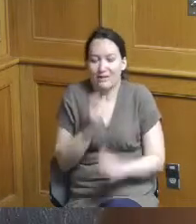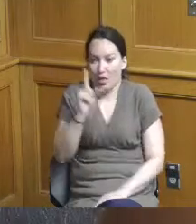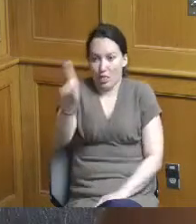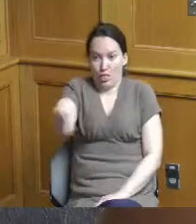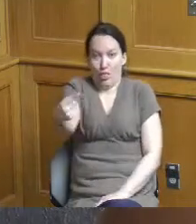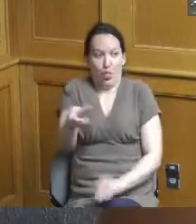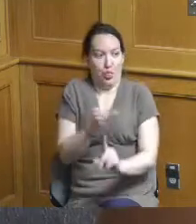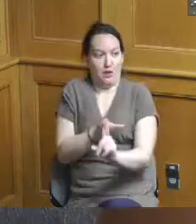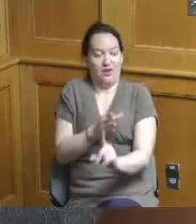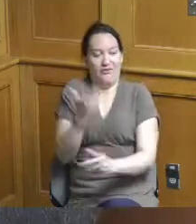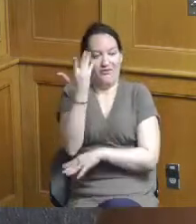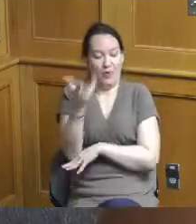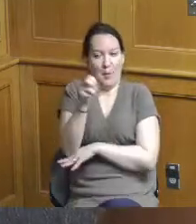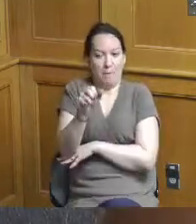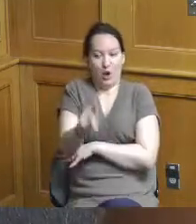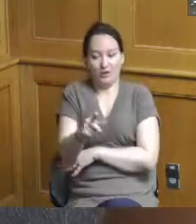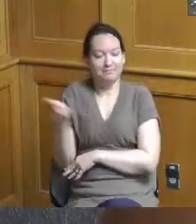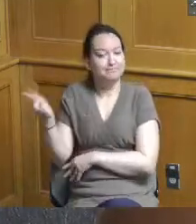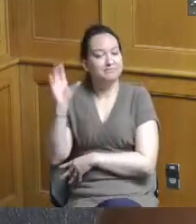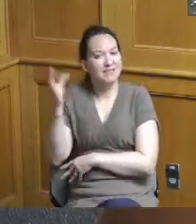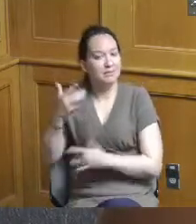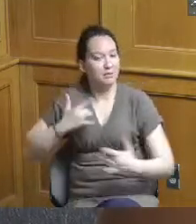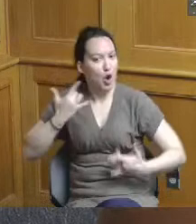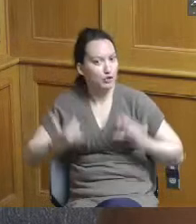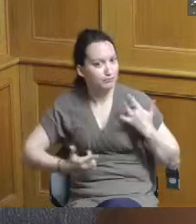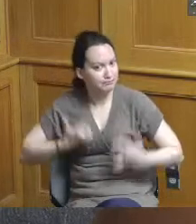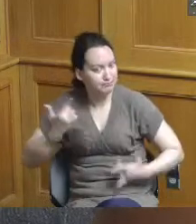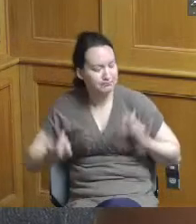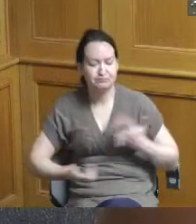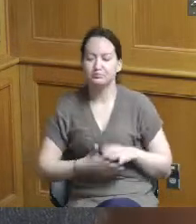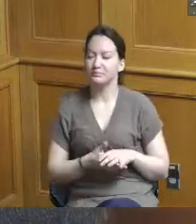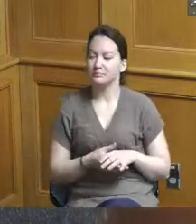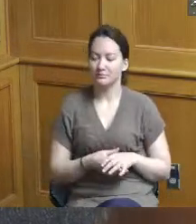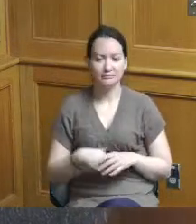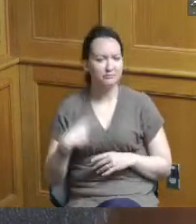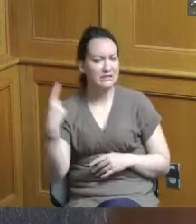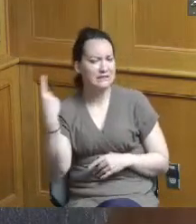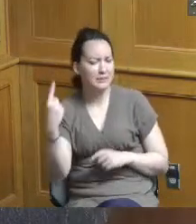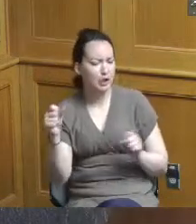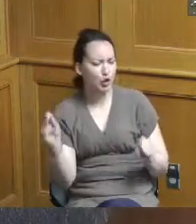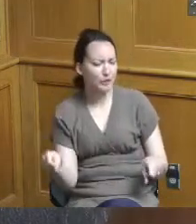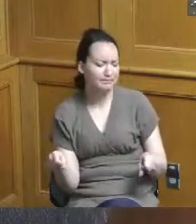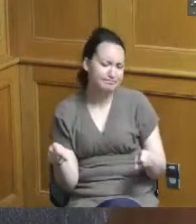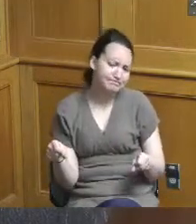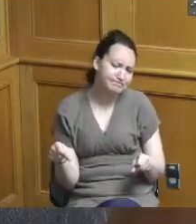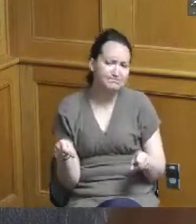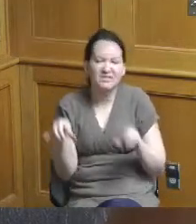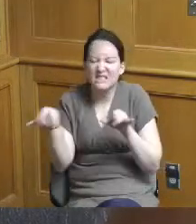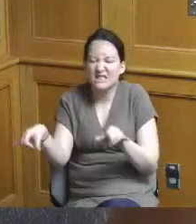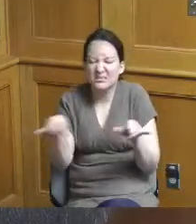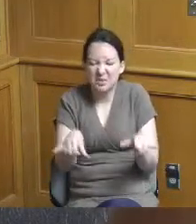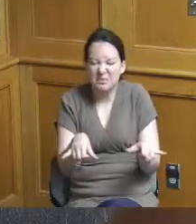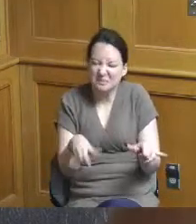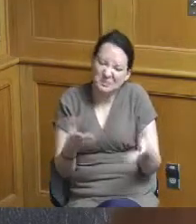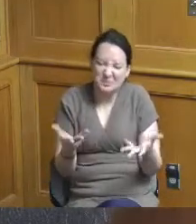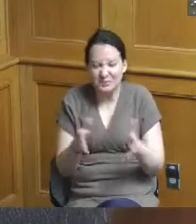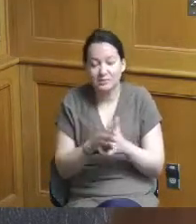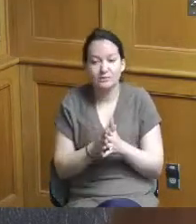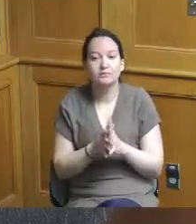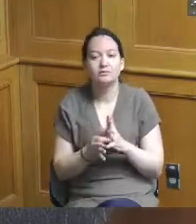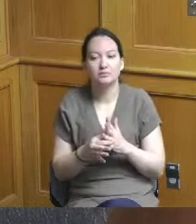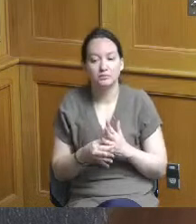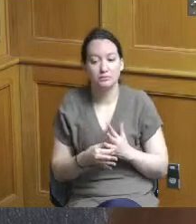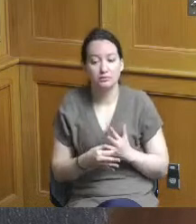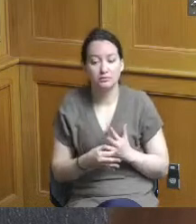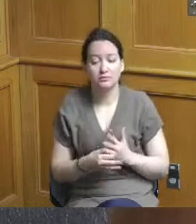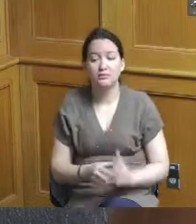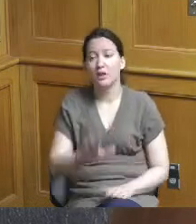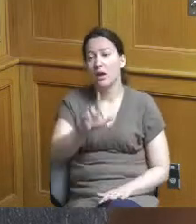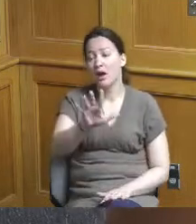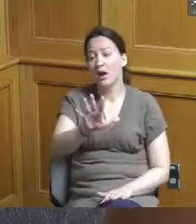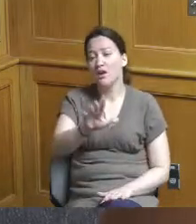only place but he was very excited about something possibly similar to this also on the 513Relief bus